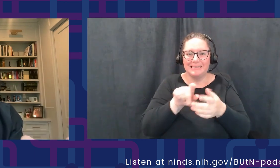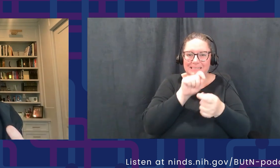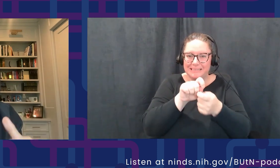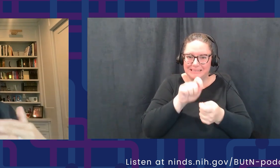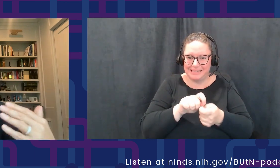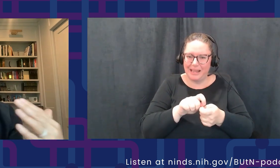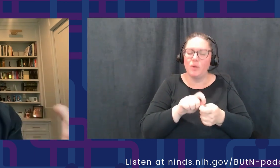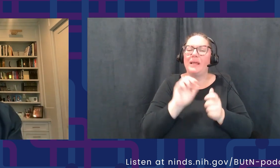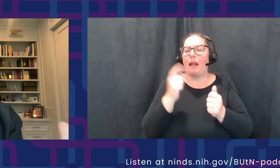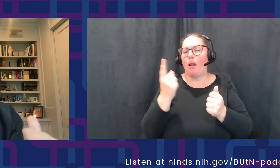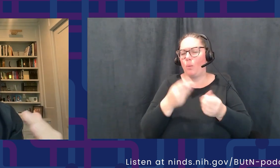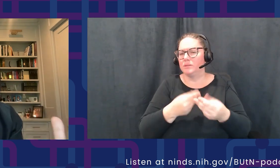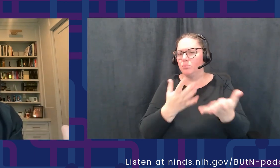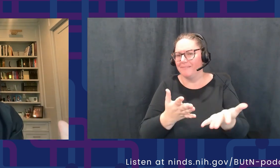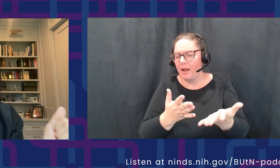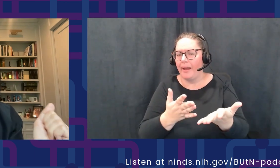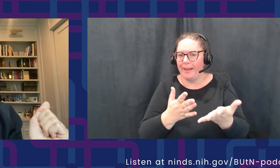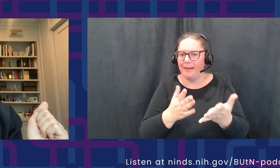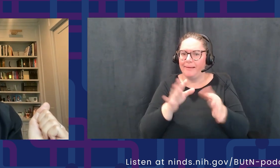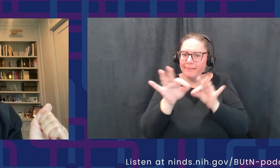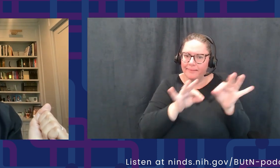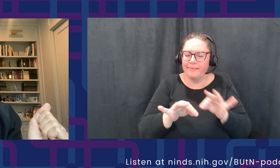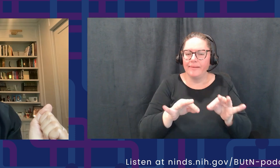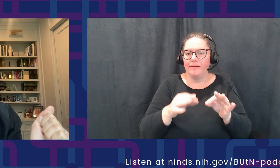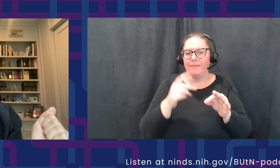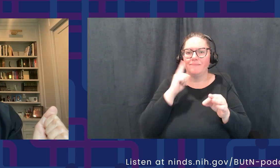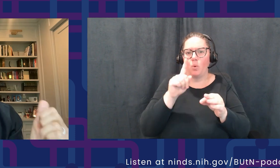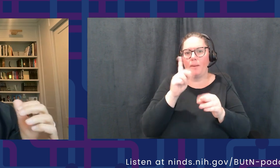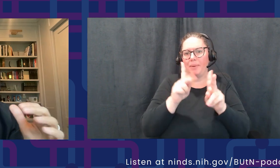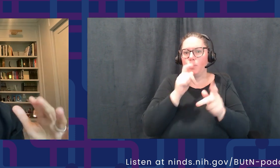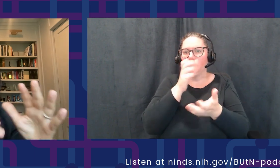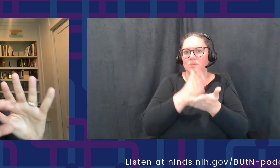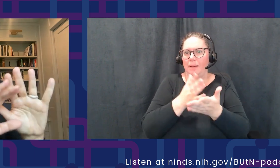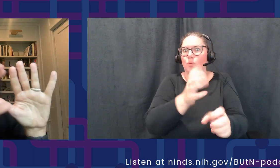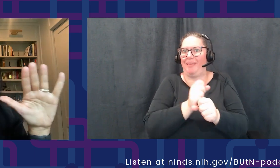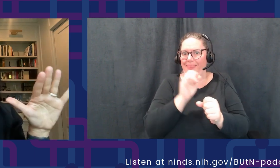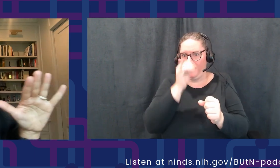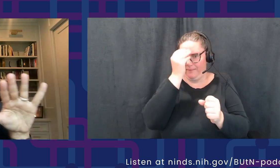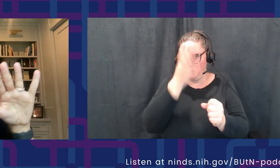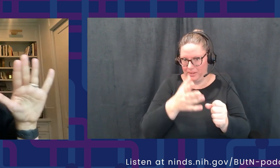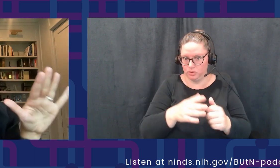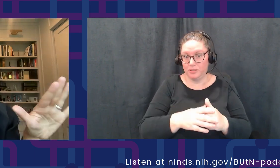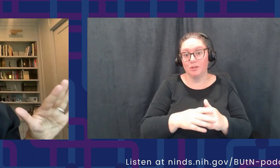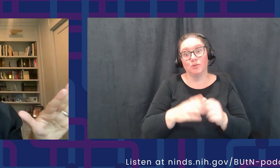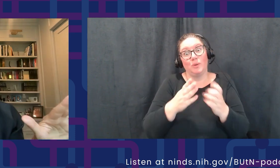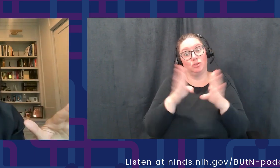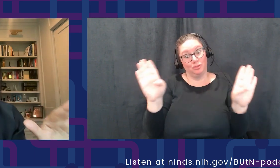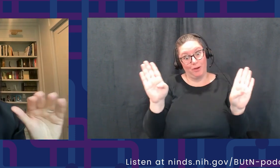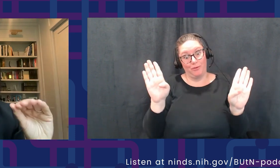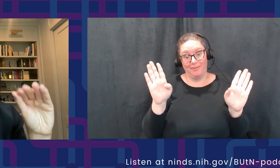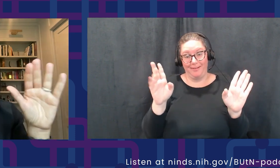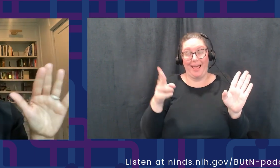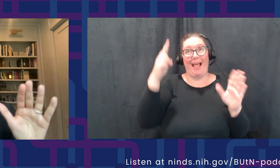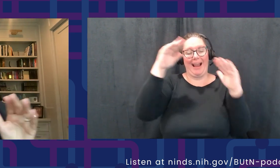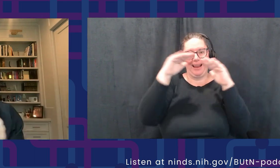You can always provide detail for those who stop and get information. So these are, in general, at a very high level, my approaches